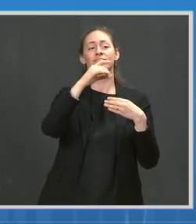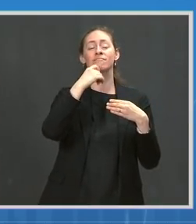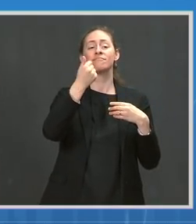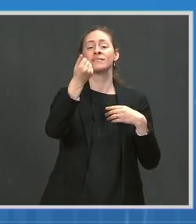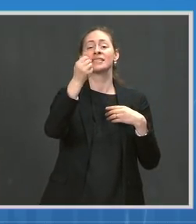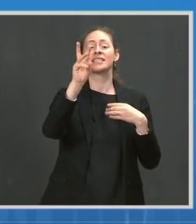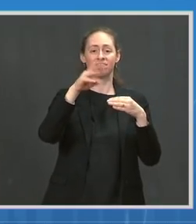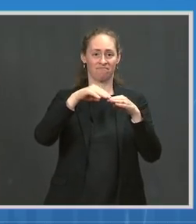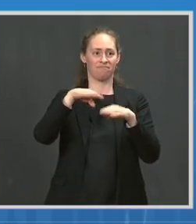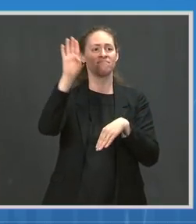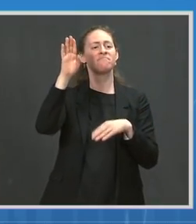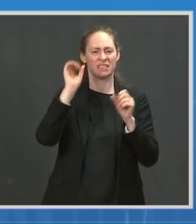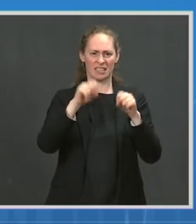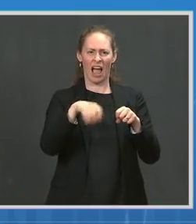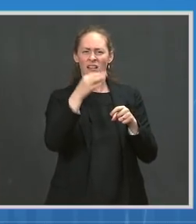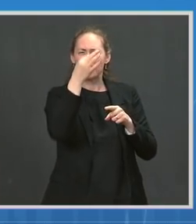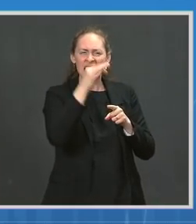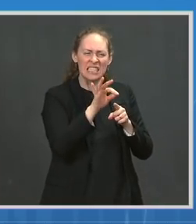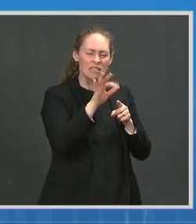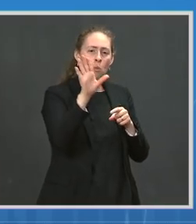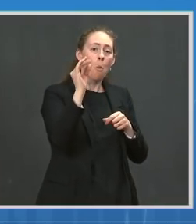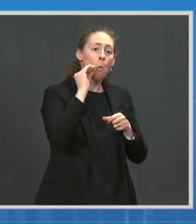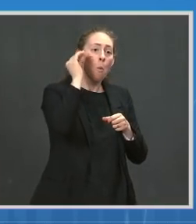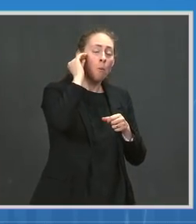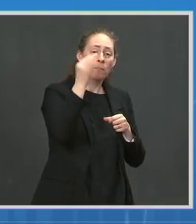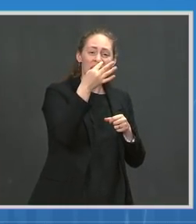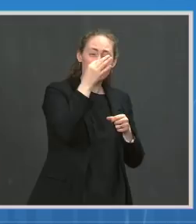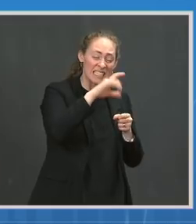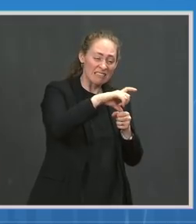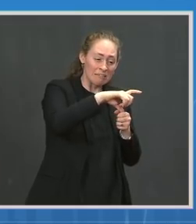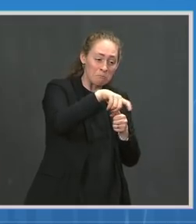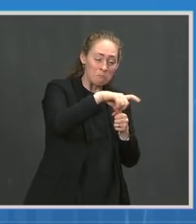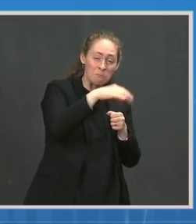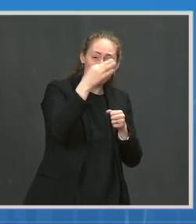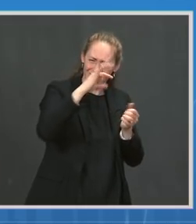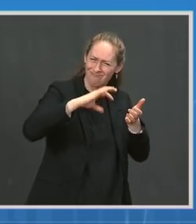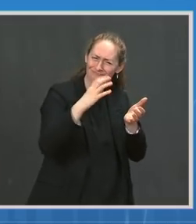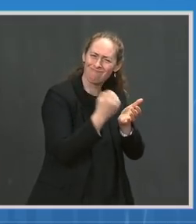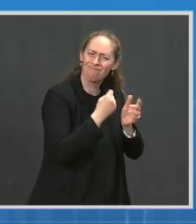with an appointment near you. So please take advantage of that. Then you had a third question.